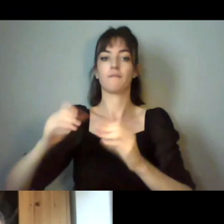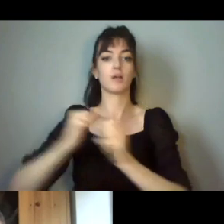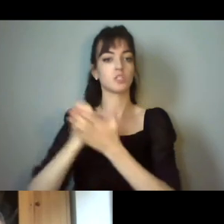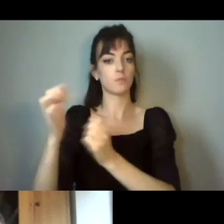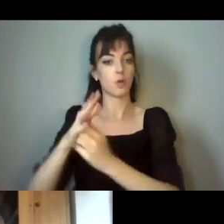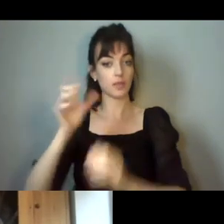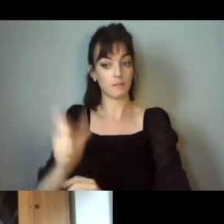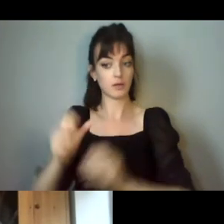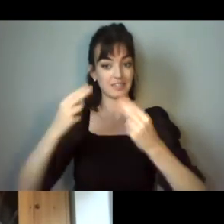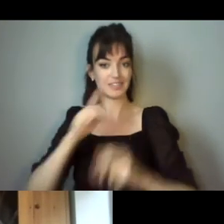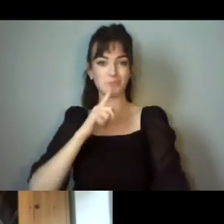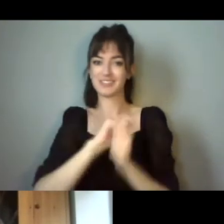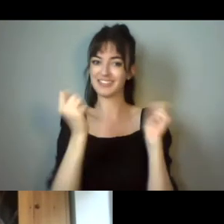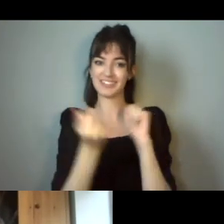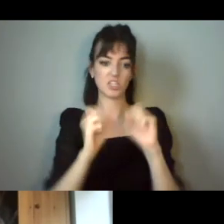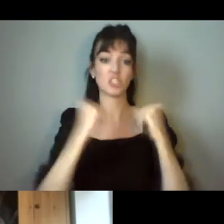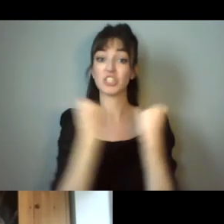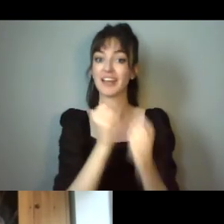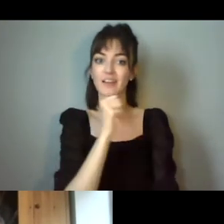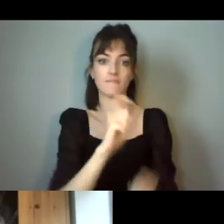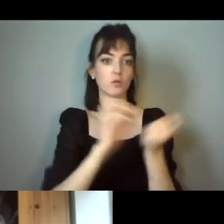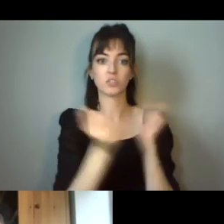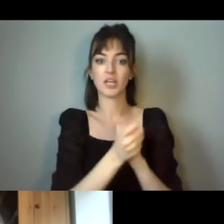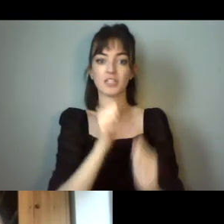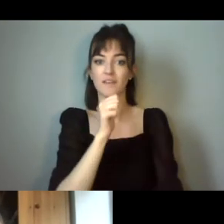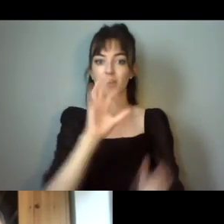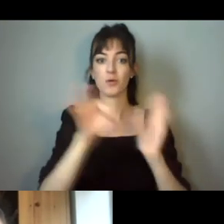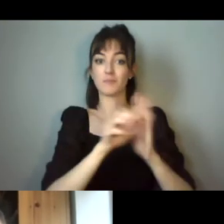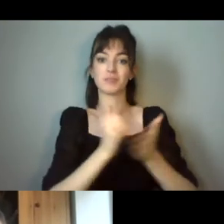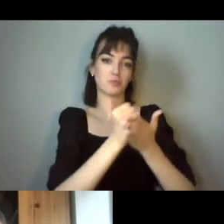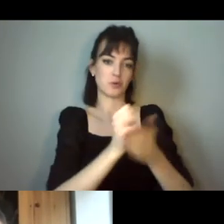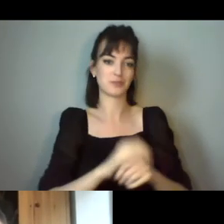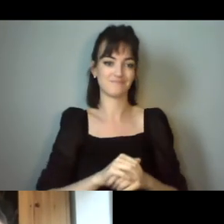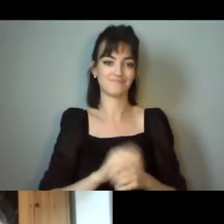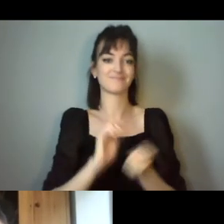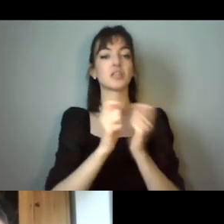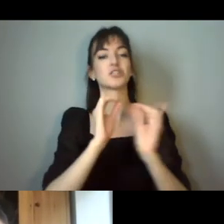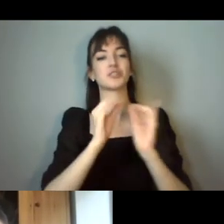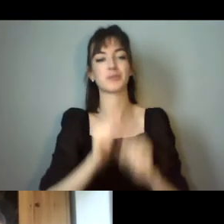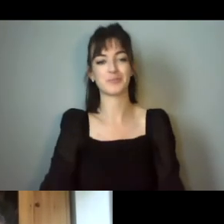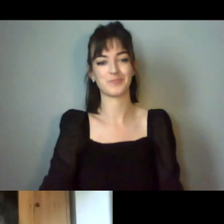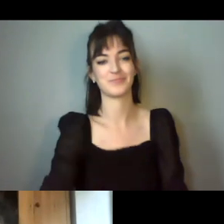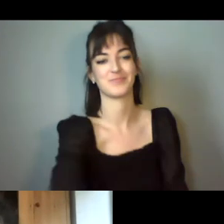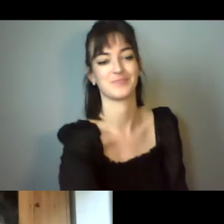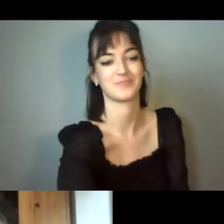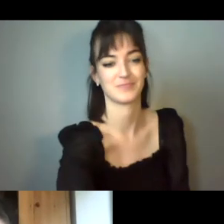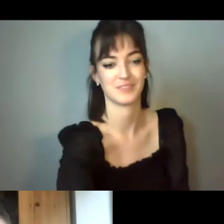not changing and there is no governmental support. >>: Okay, well I think that brings us very nicely